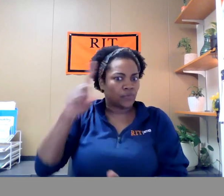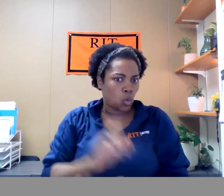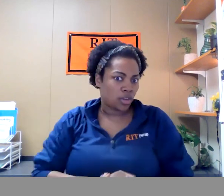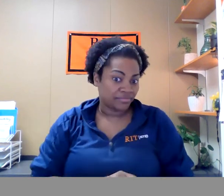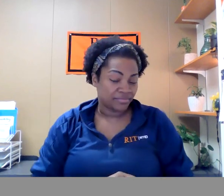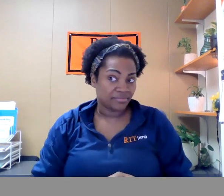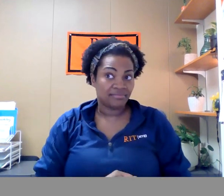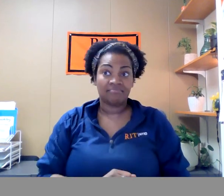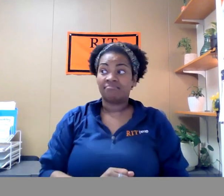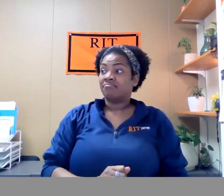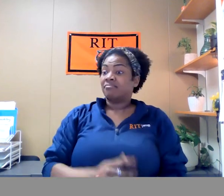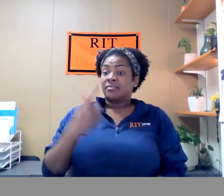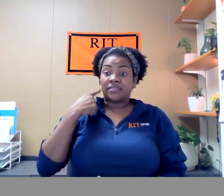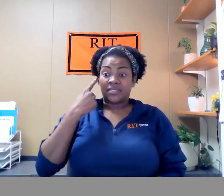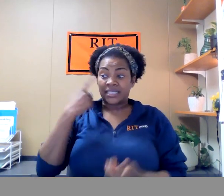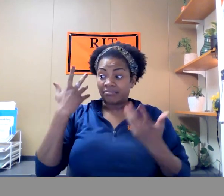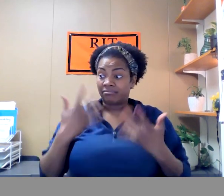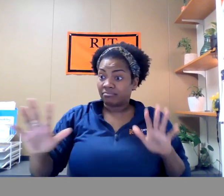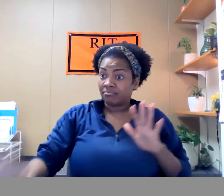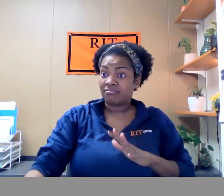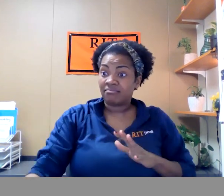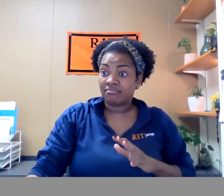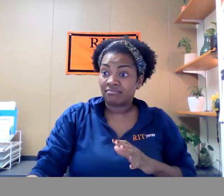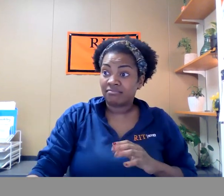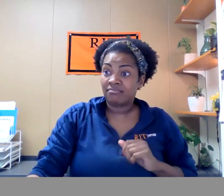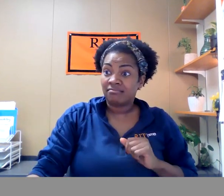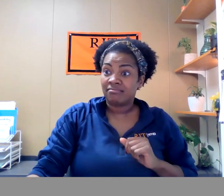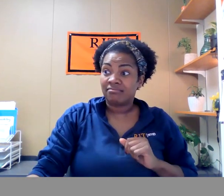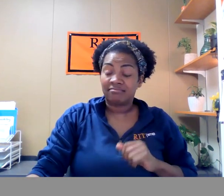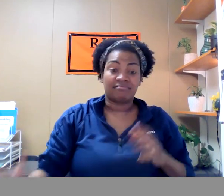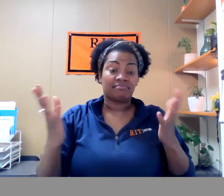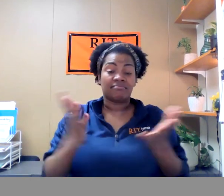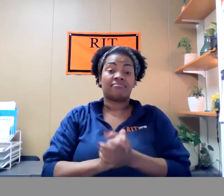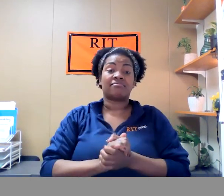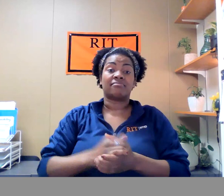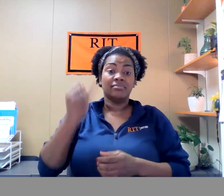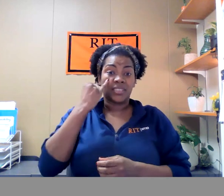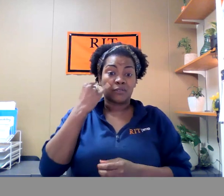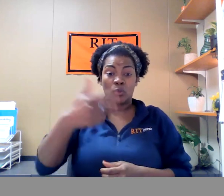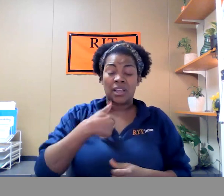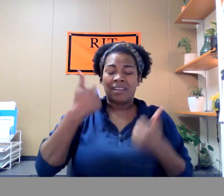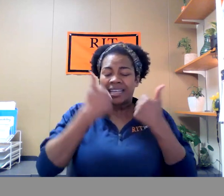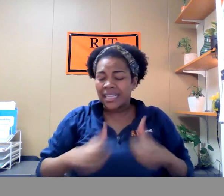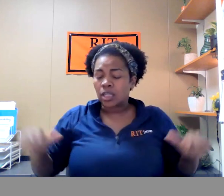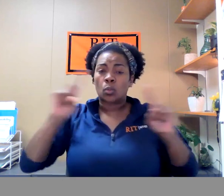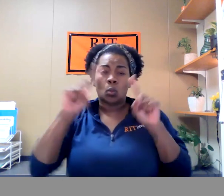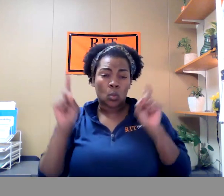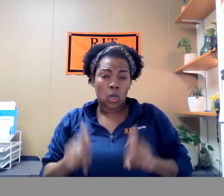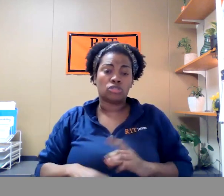So, yeah, that's a good way to jumpstart your ideas and your brainstorming. So I think that that's about it.